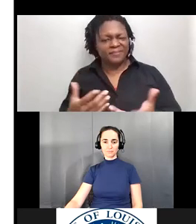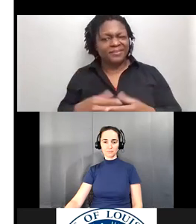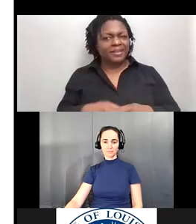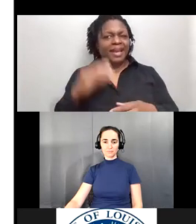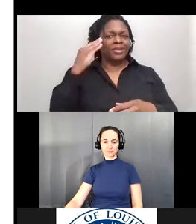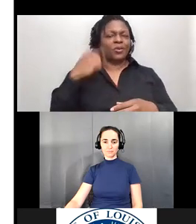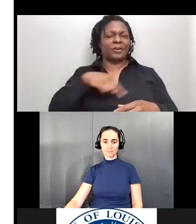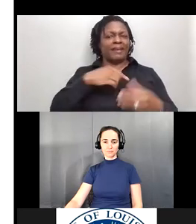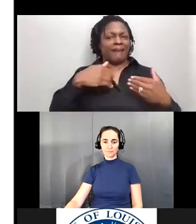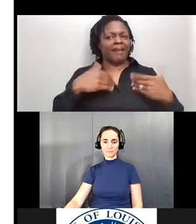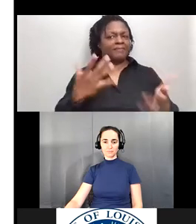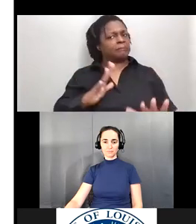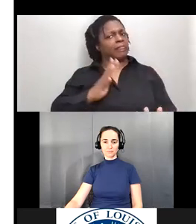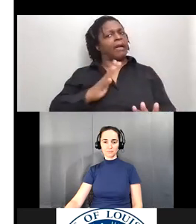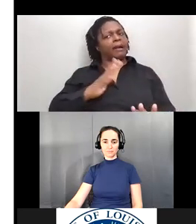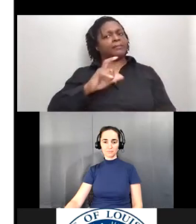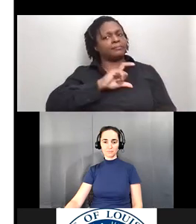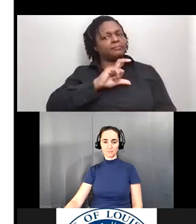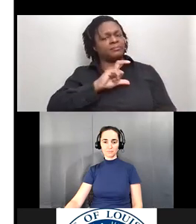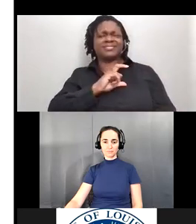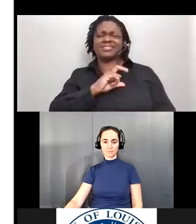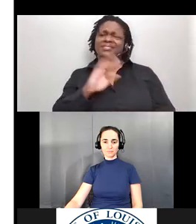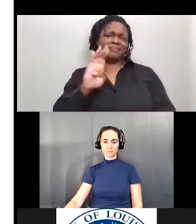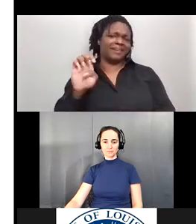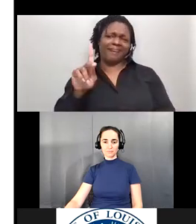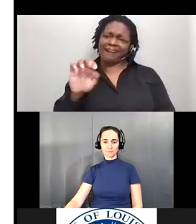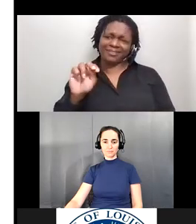police officers out there. Be kind to one another I mean we all say that to anybody